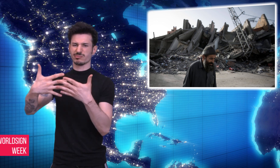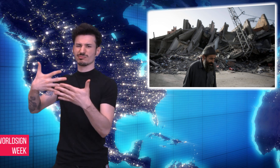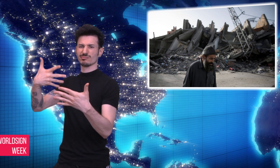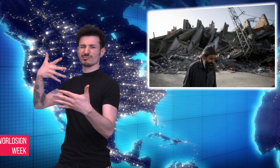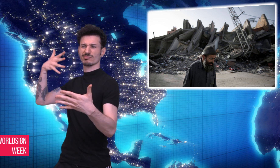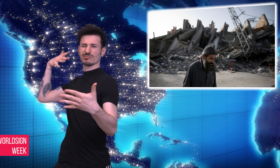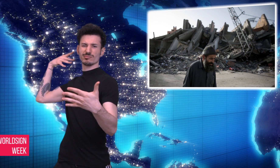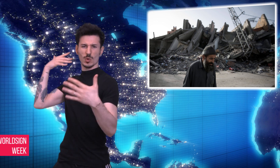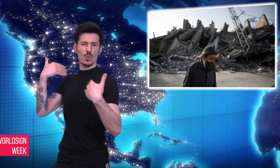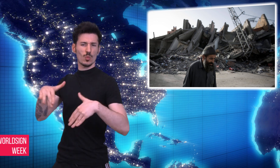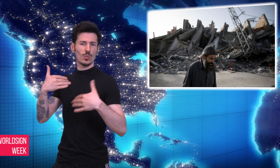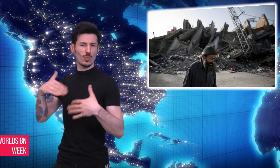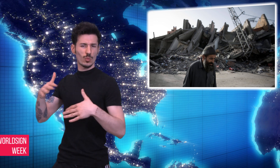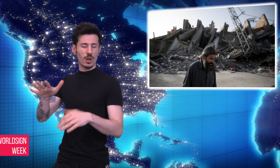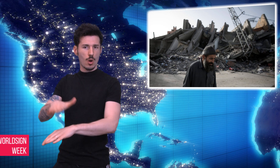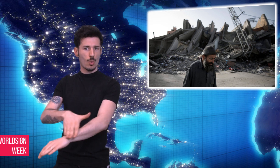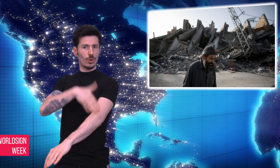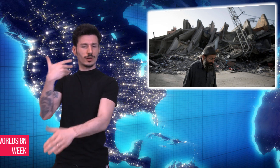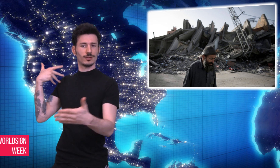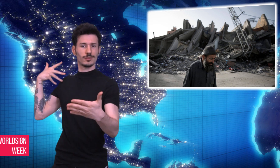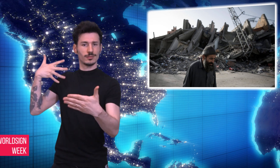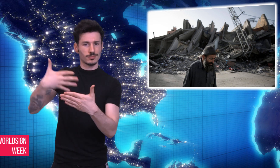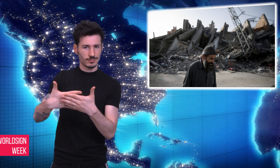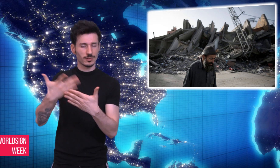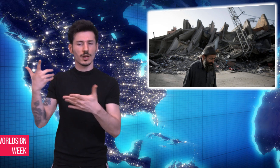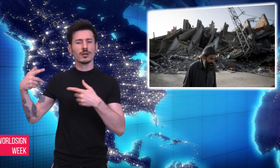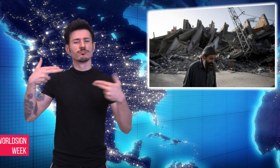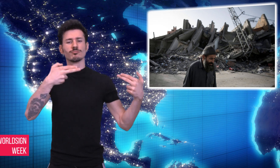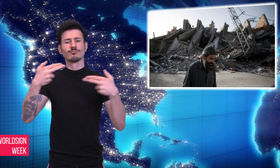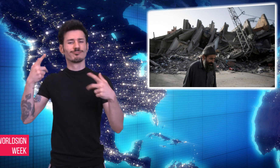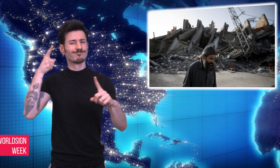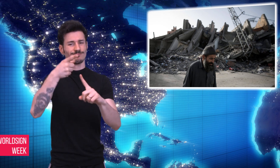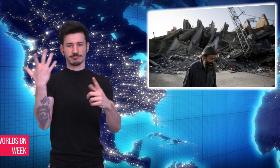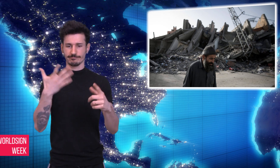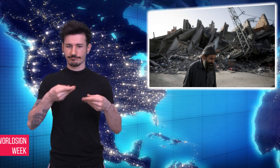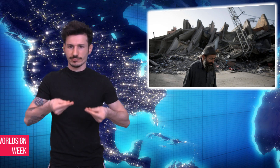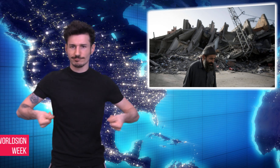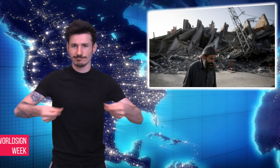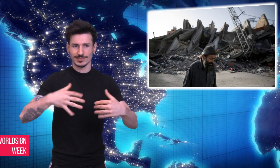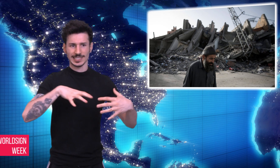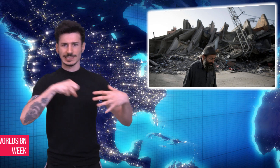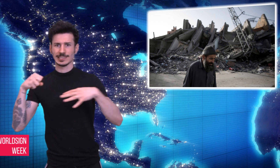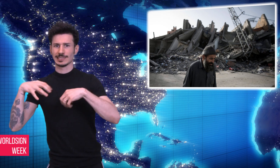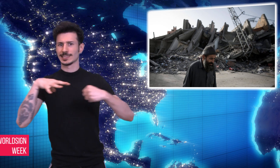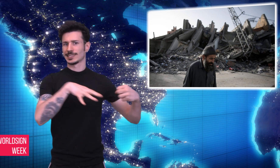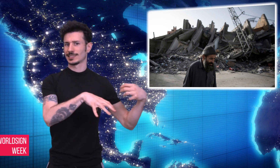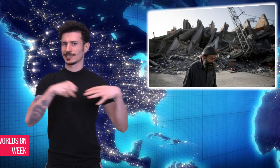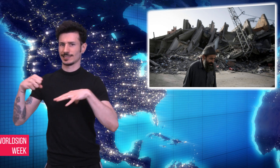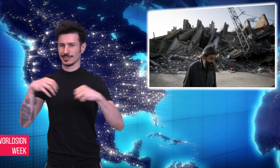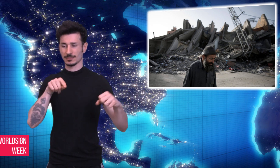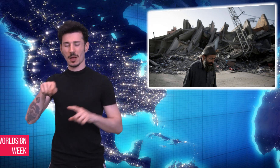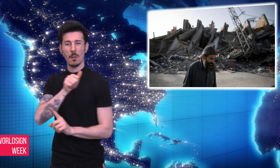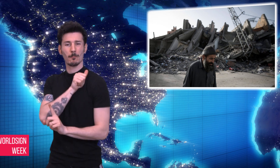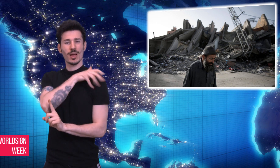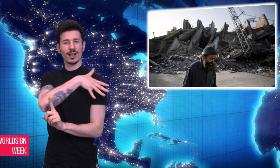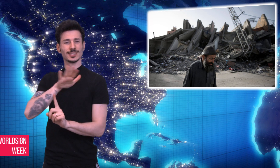Israelis and Palestinians fought for decades over control of land since